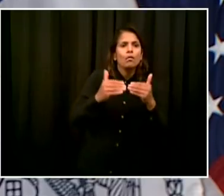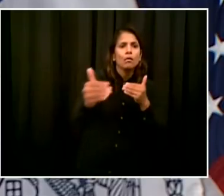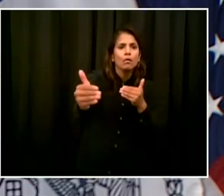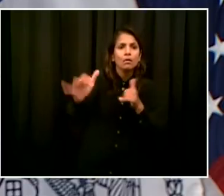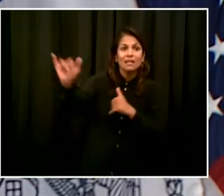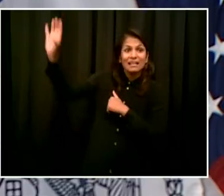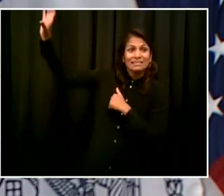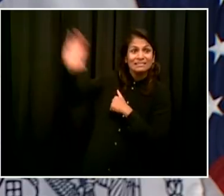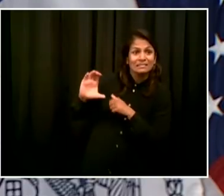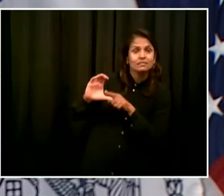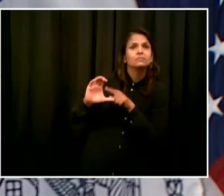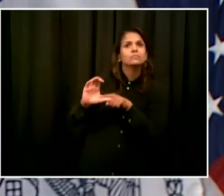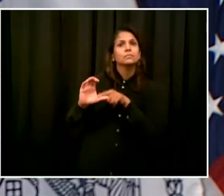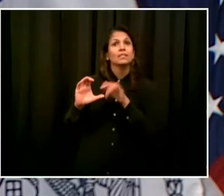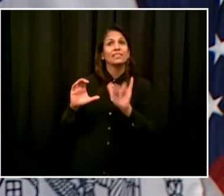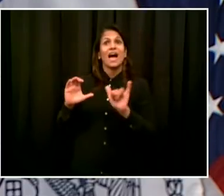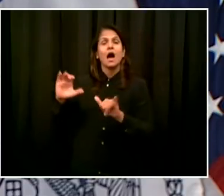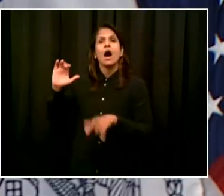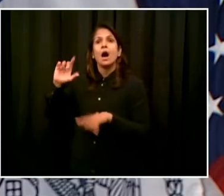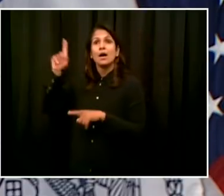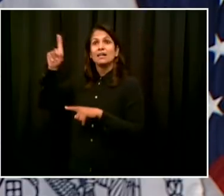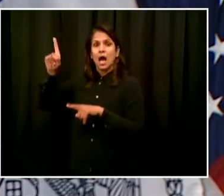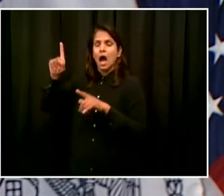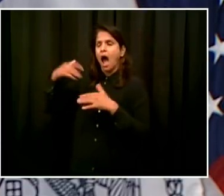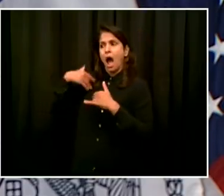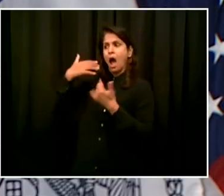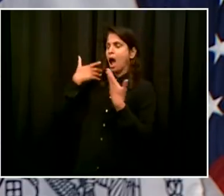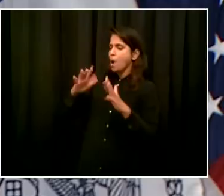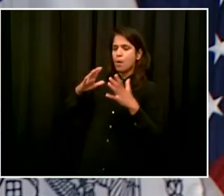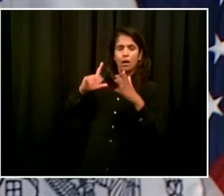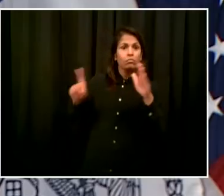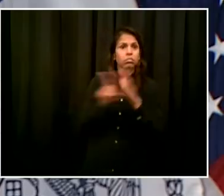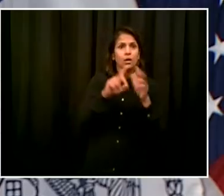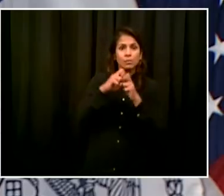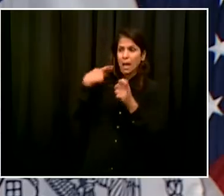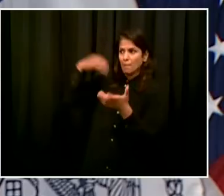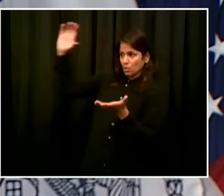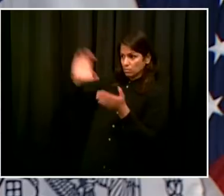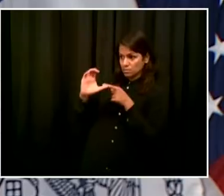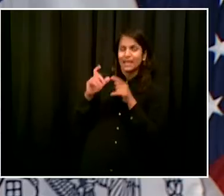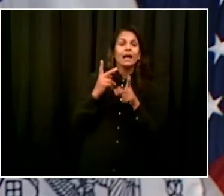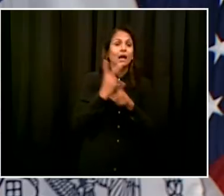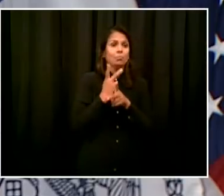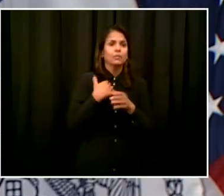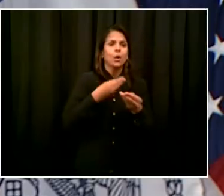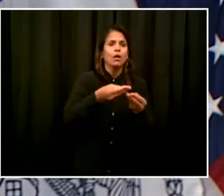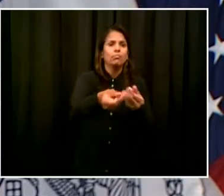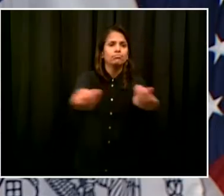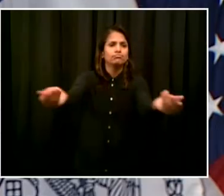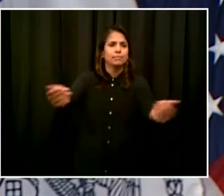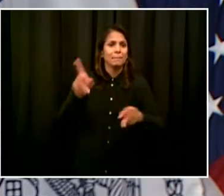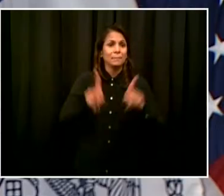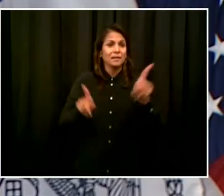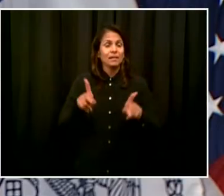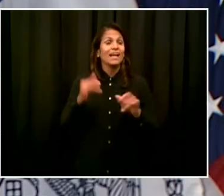ASKING FOR SINCE JUNE, THAT WOULD ALLOW US TO SOLVE THIS ISSUE